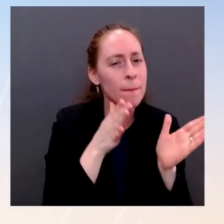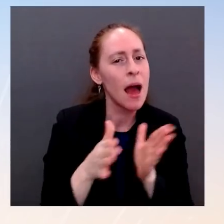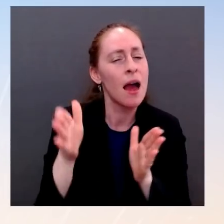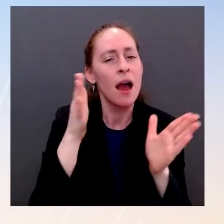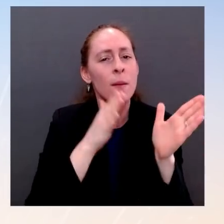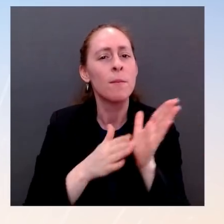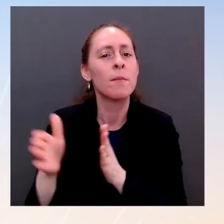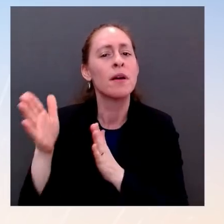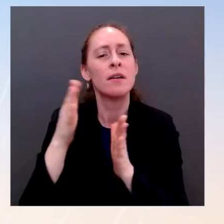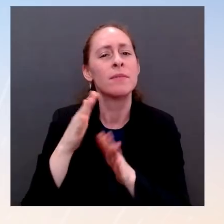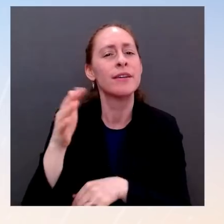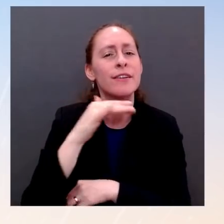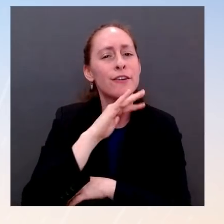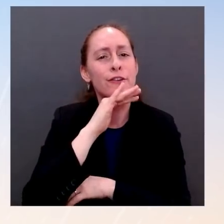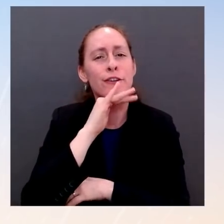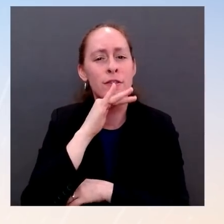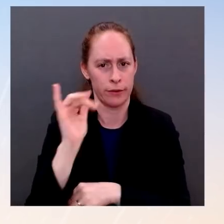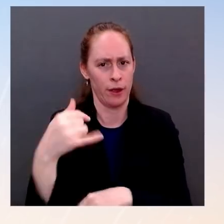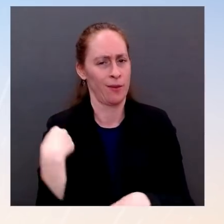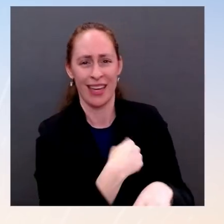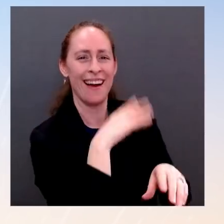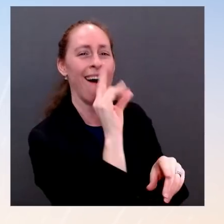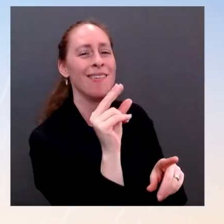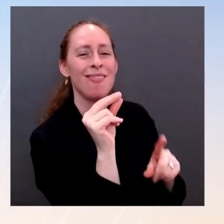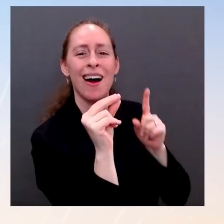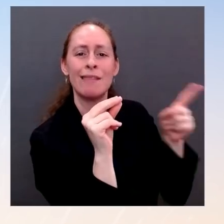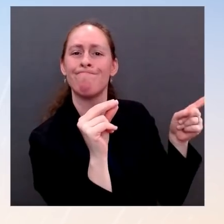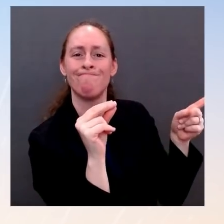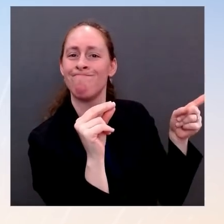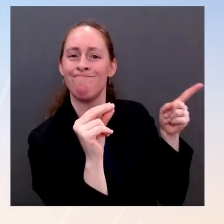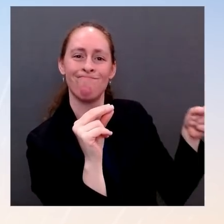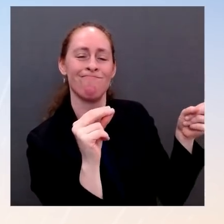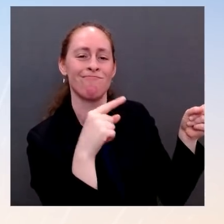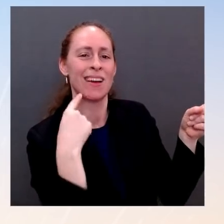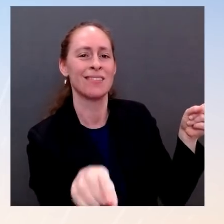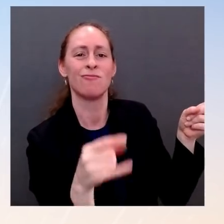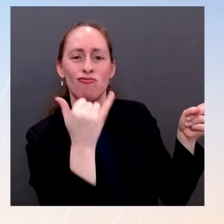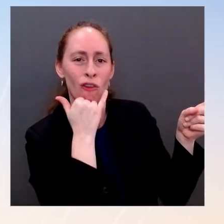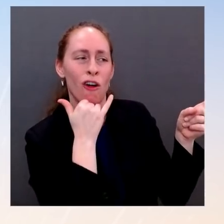The Press: One quick follow, if I can. You talked about the extensive steps that you have taken